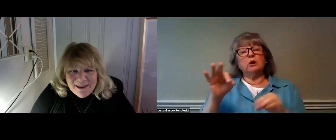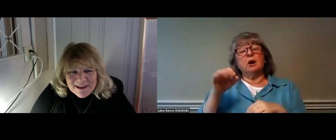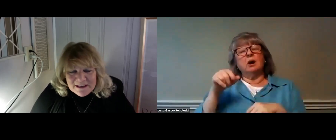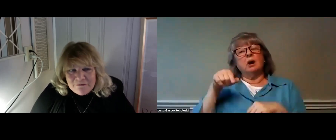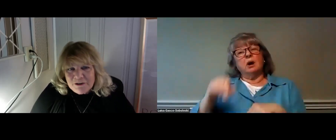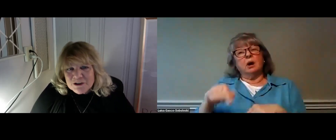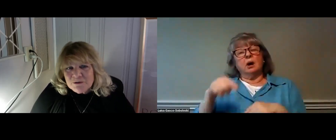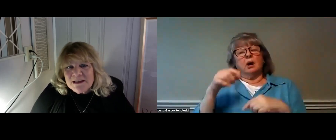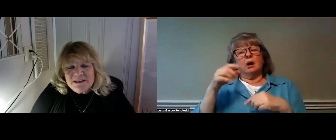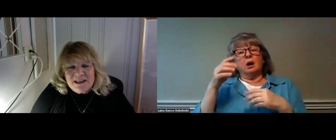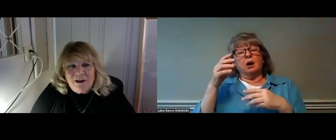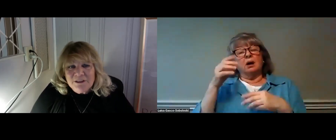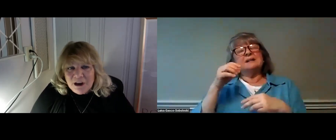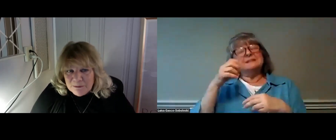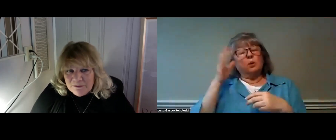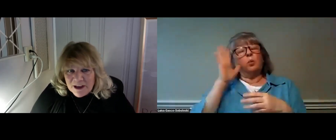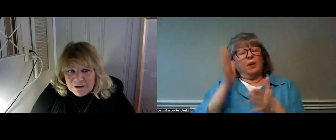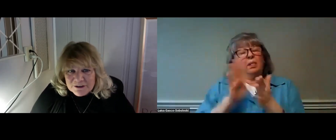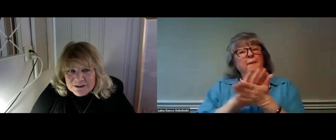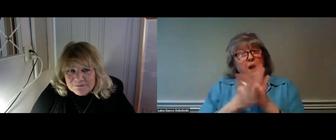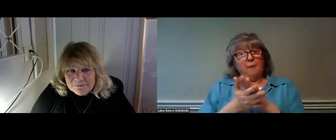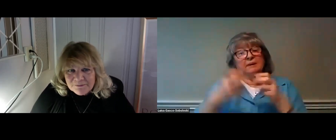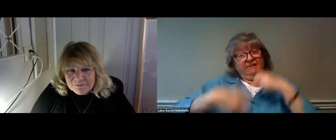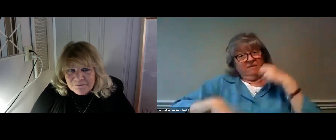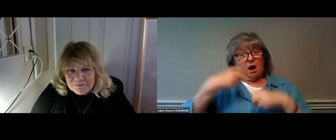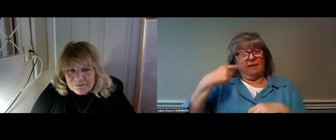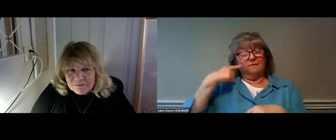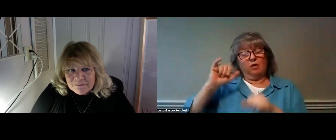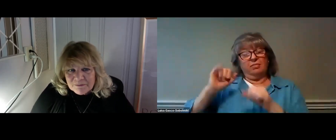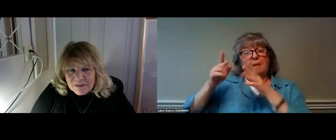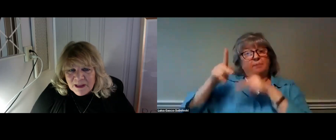and it frustrates the health care providers.